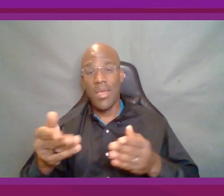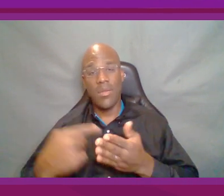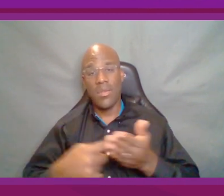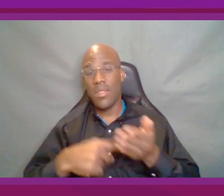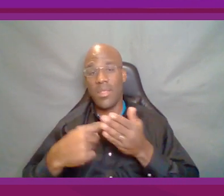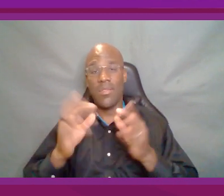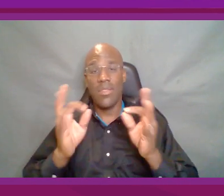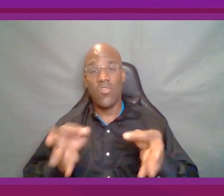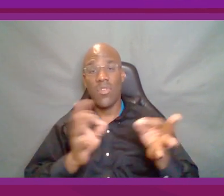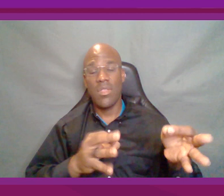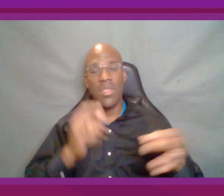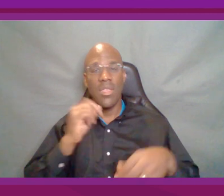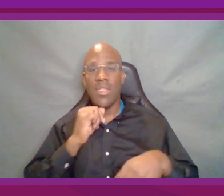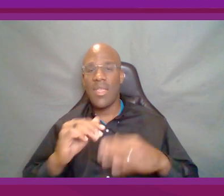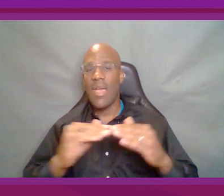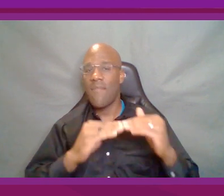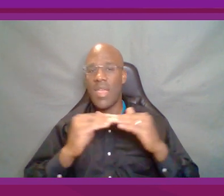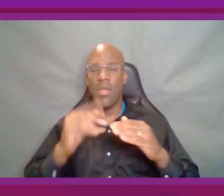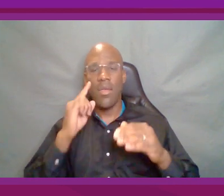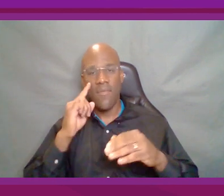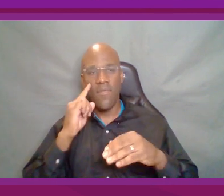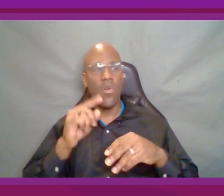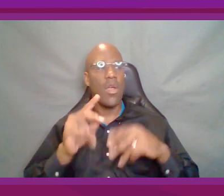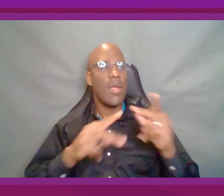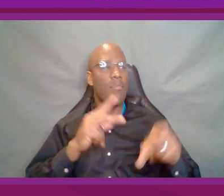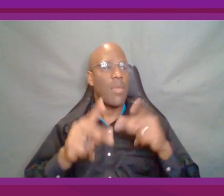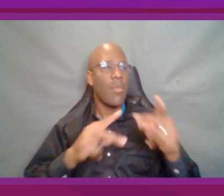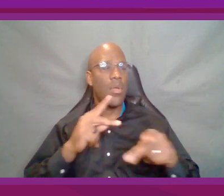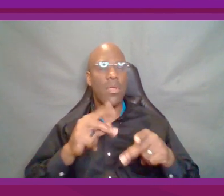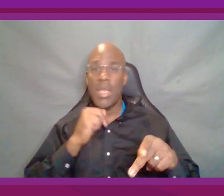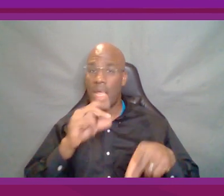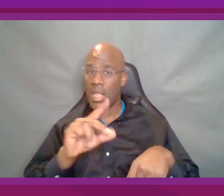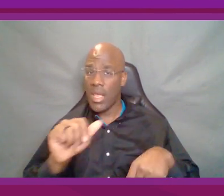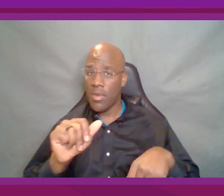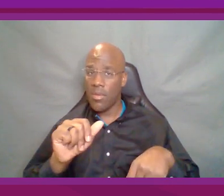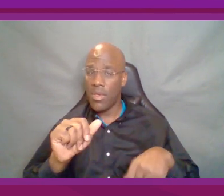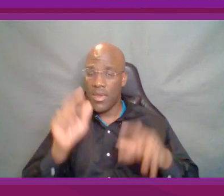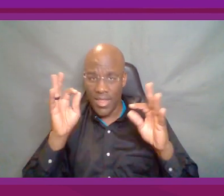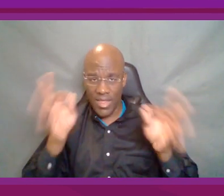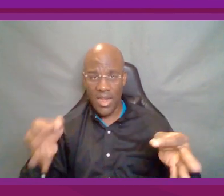make decisions about disabled people who have not been able to find employment